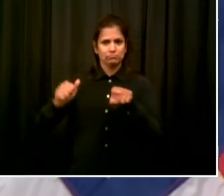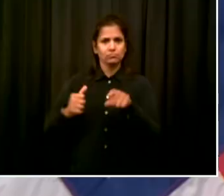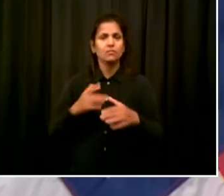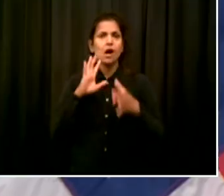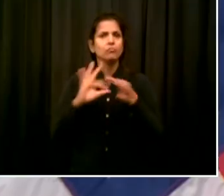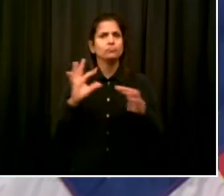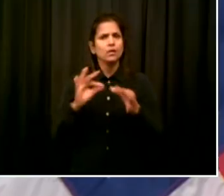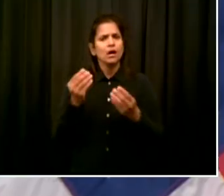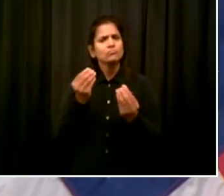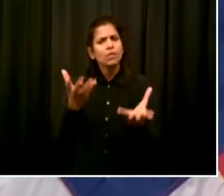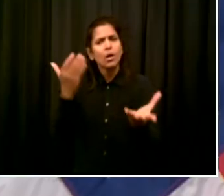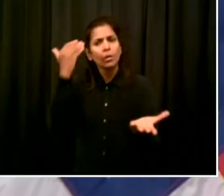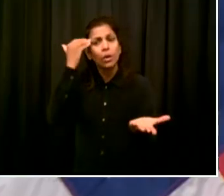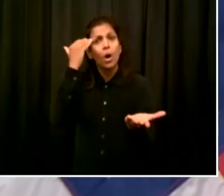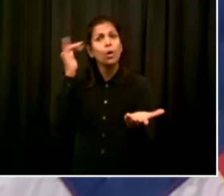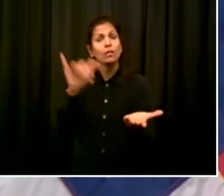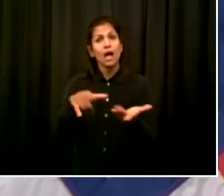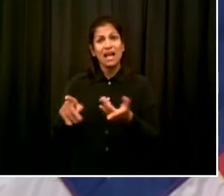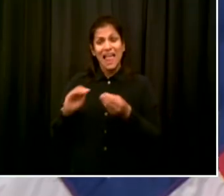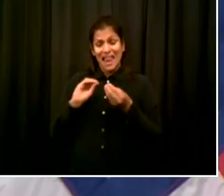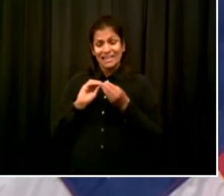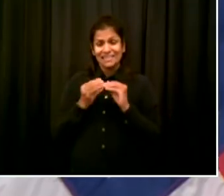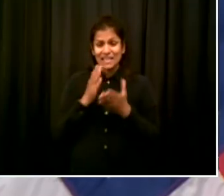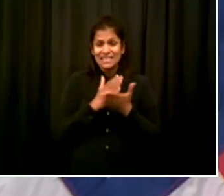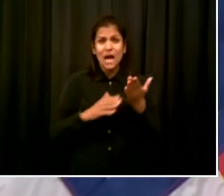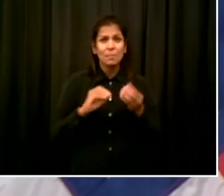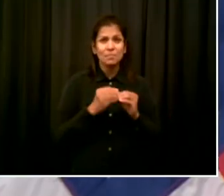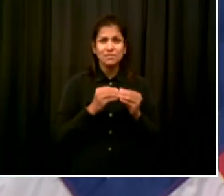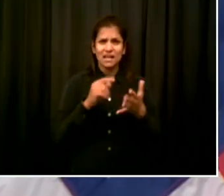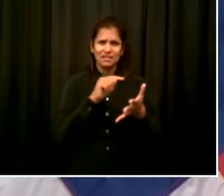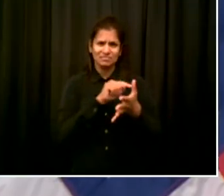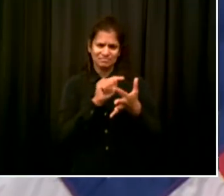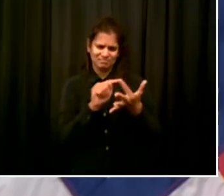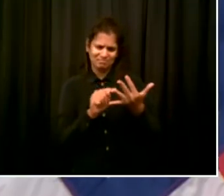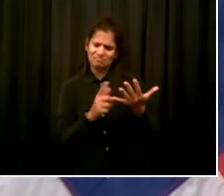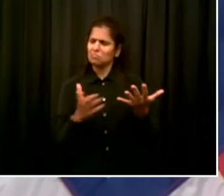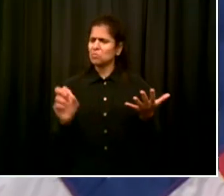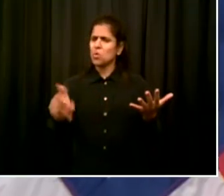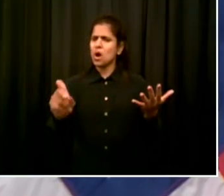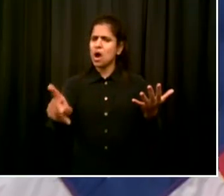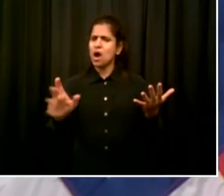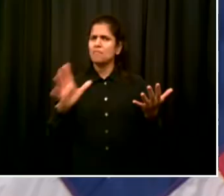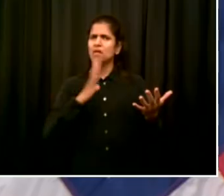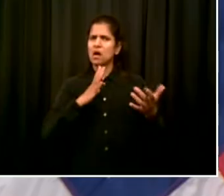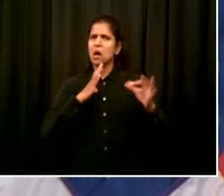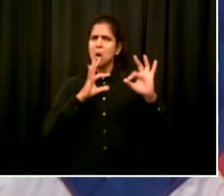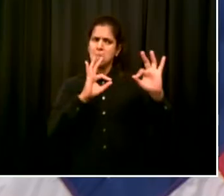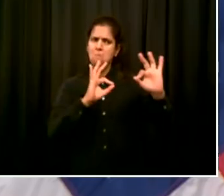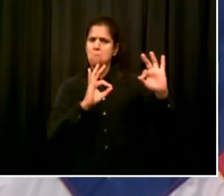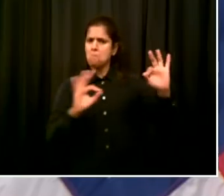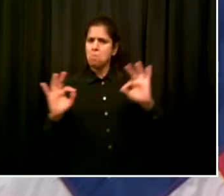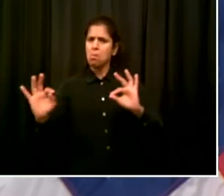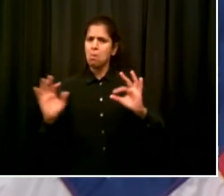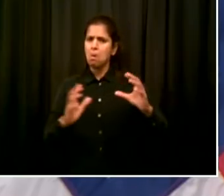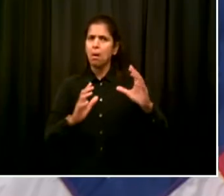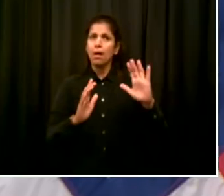THERE'S A LOT OF FACTORS BEHIND IT . IN SOME CIRCUMSTANCES I AM NOT AS NCOCNERE.D AND IN SOME